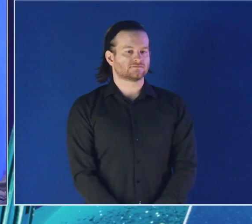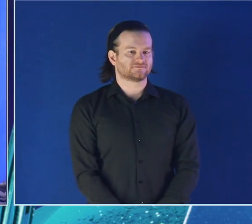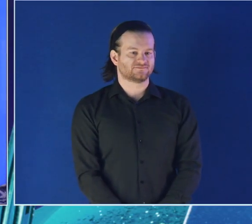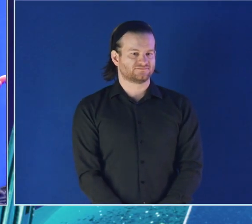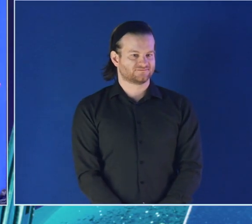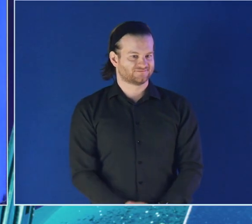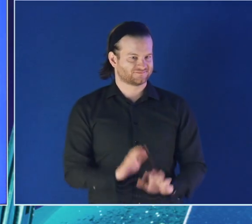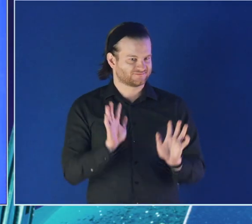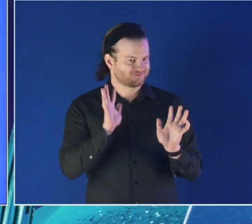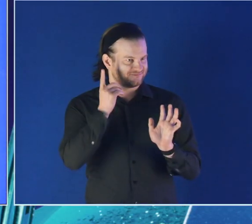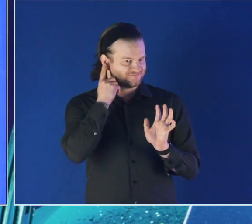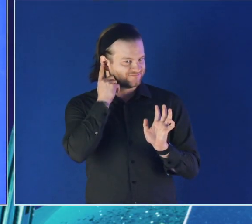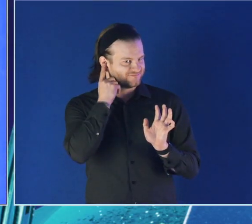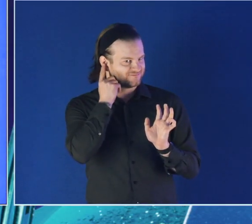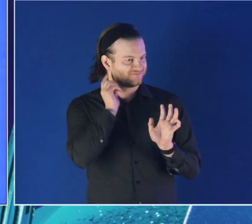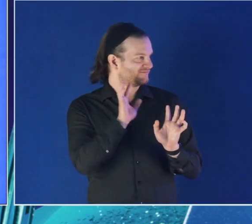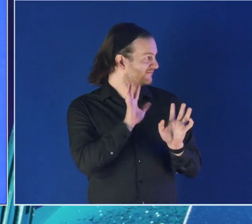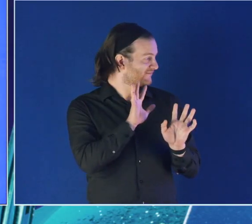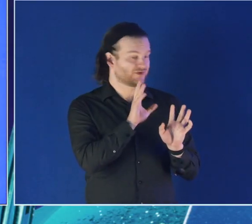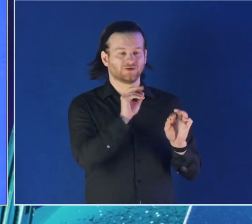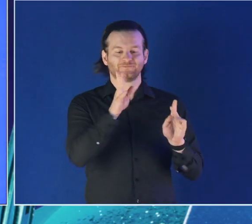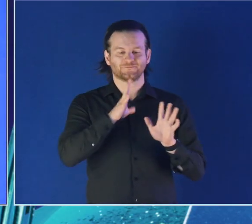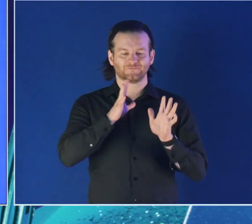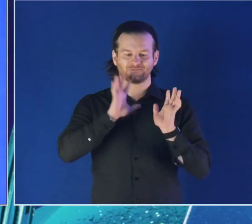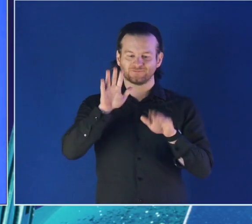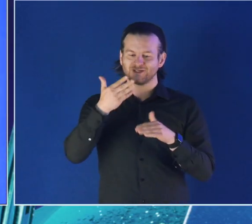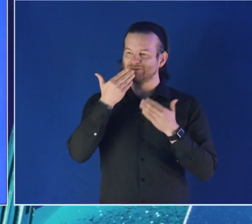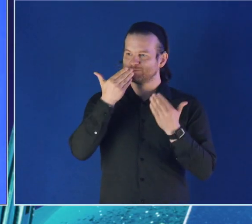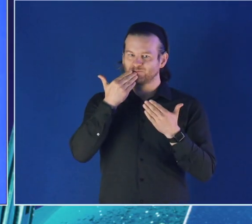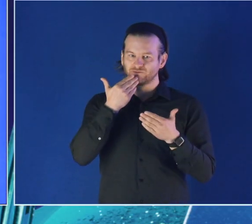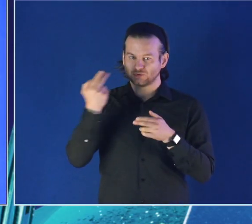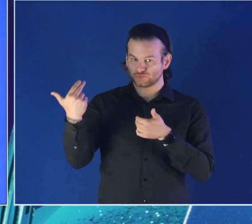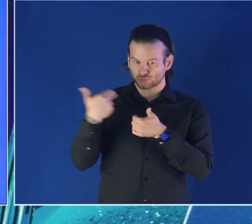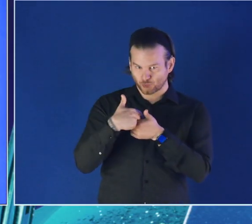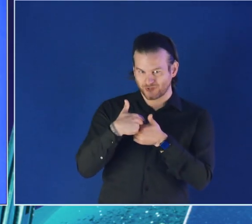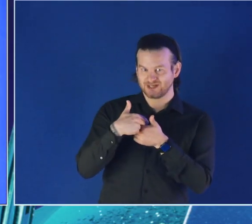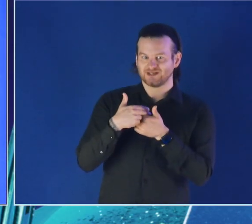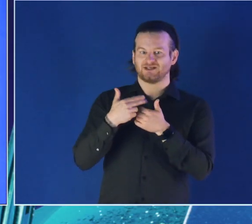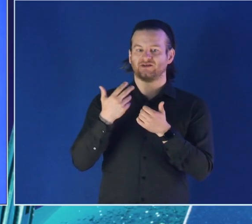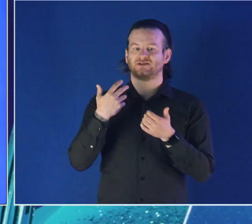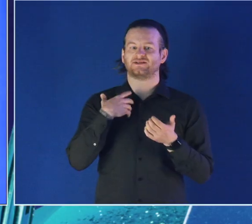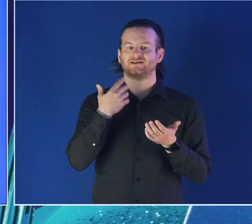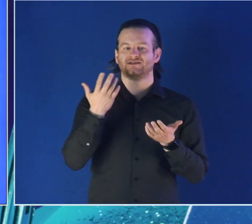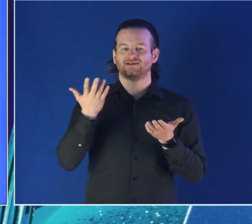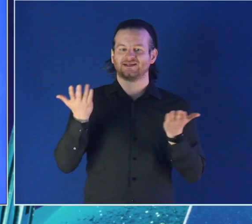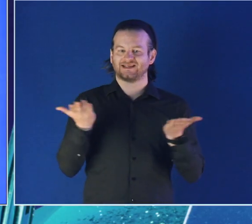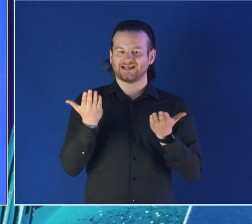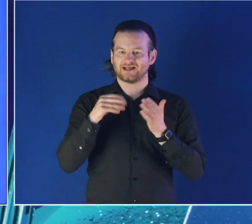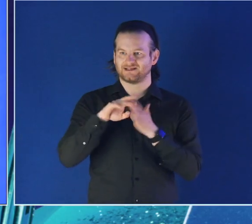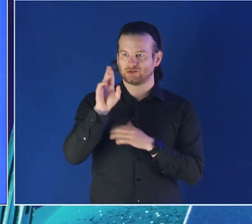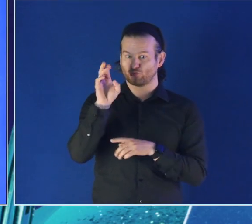Flying from Massachusetts and New Orleans to hang out with us here in Redmond. As Neil mentioned, the opportunity